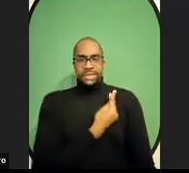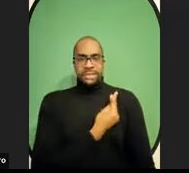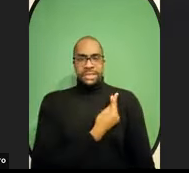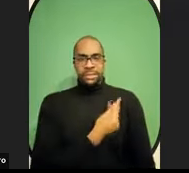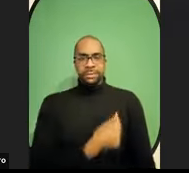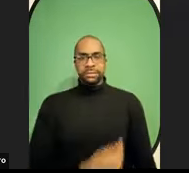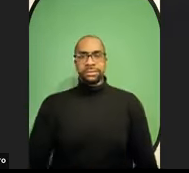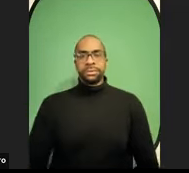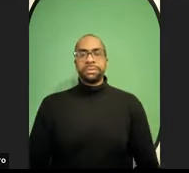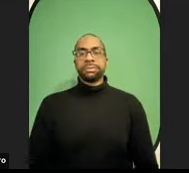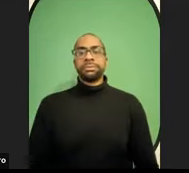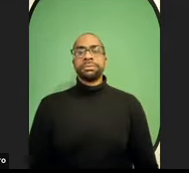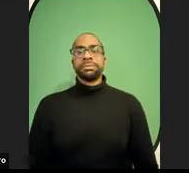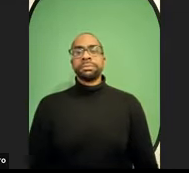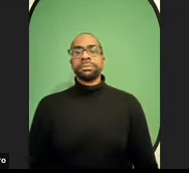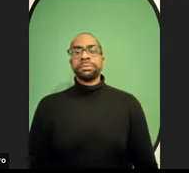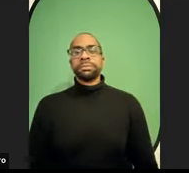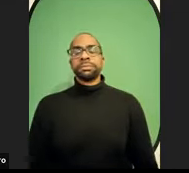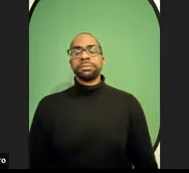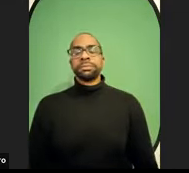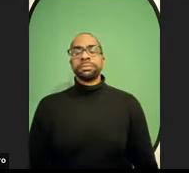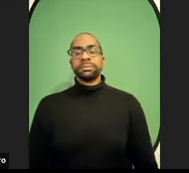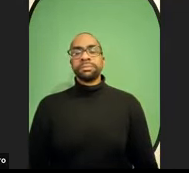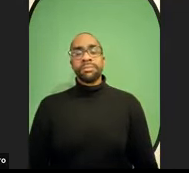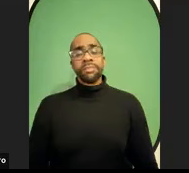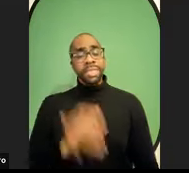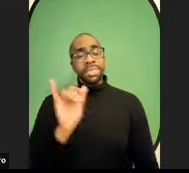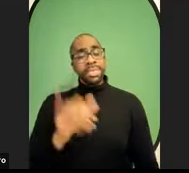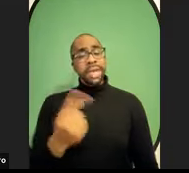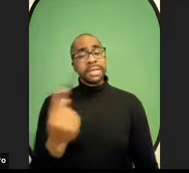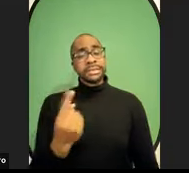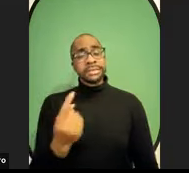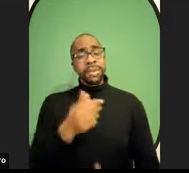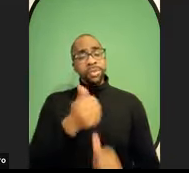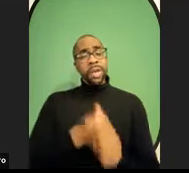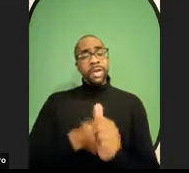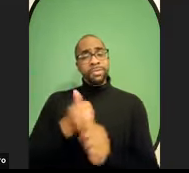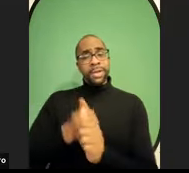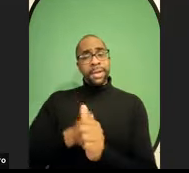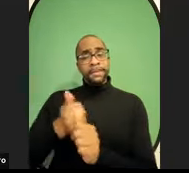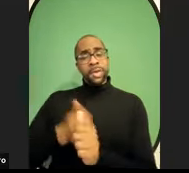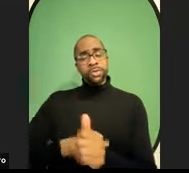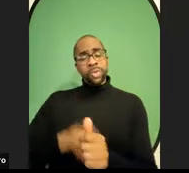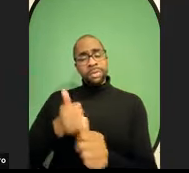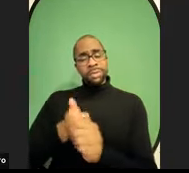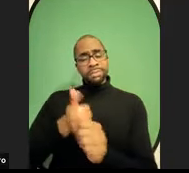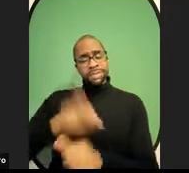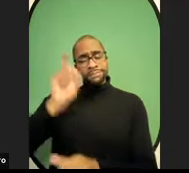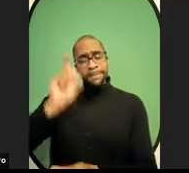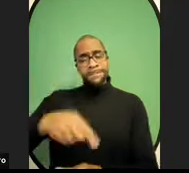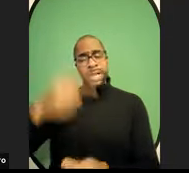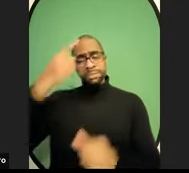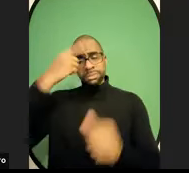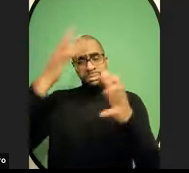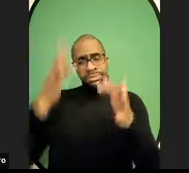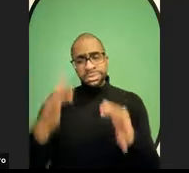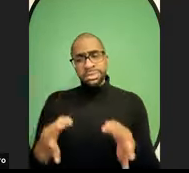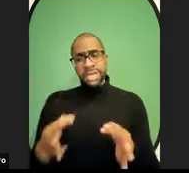adults who refuse to vaccinate. That is something that you know every person has to do. you know you know, has